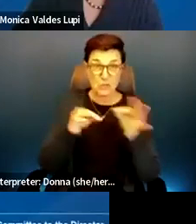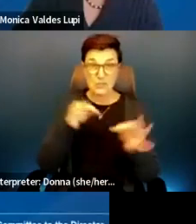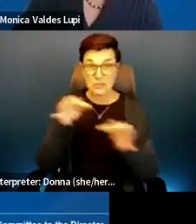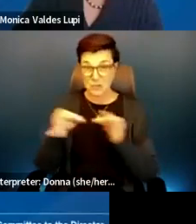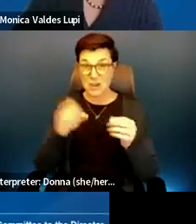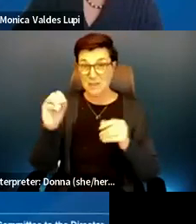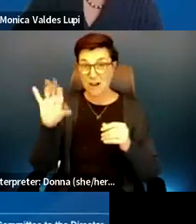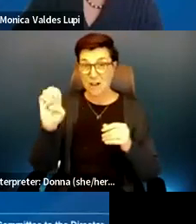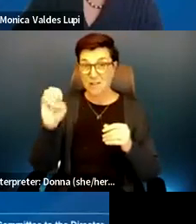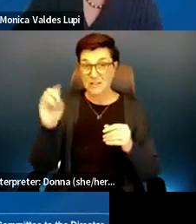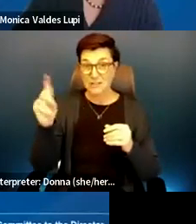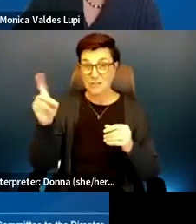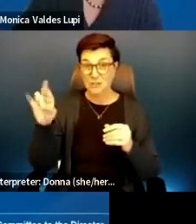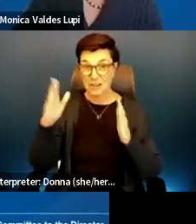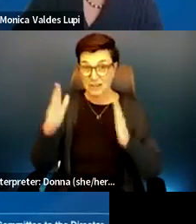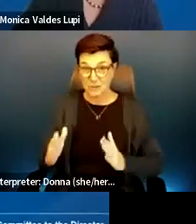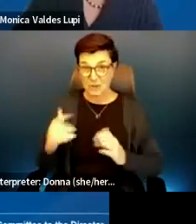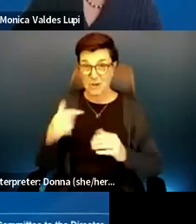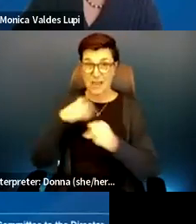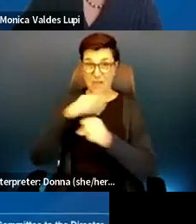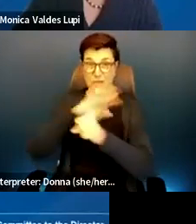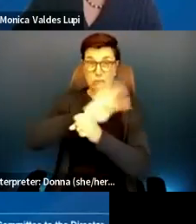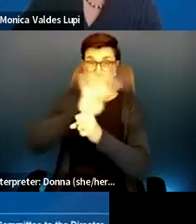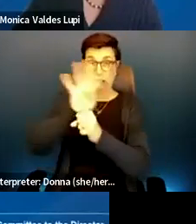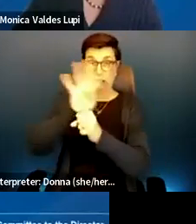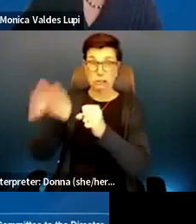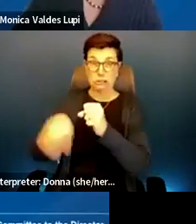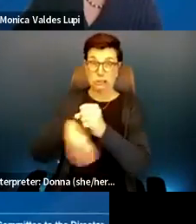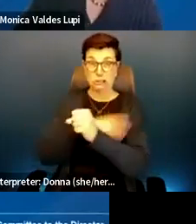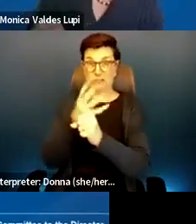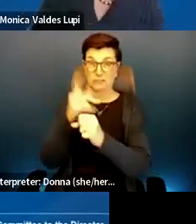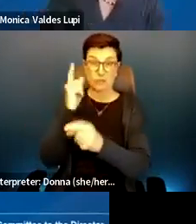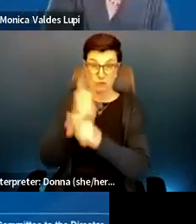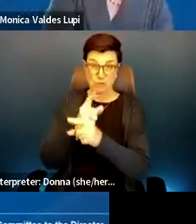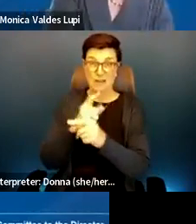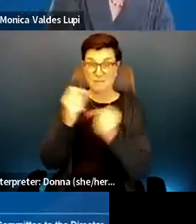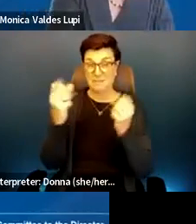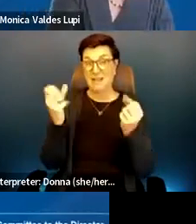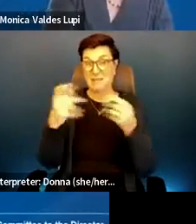And so what we've been doing in the office to facilitate